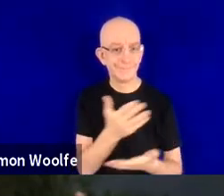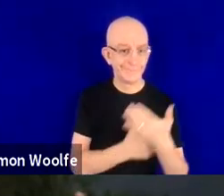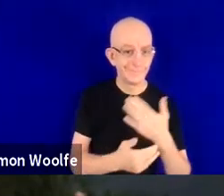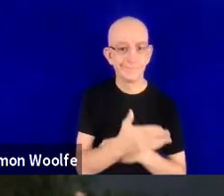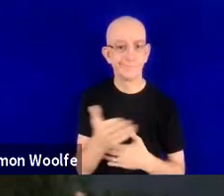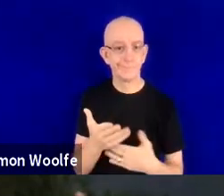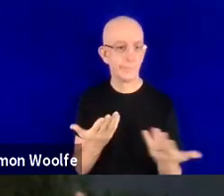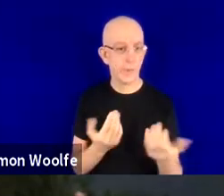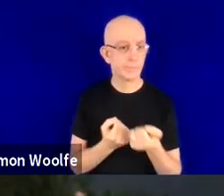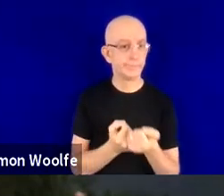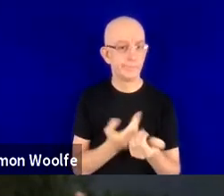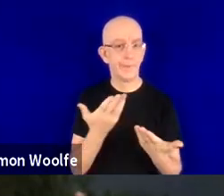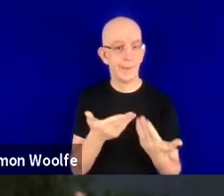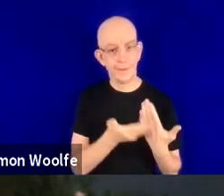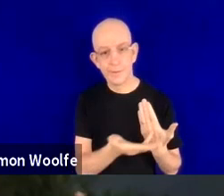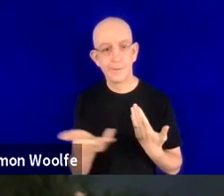if you're interested in having a look at them